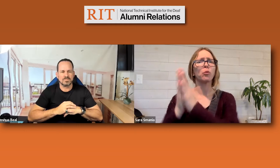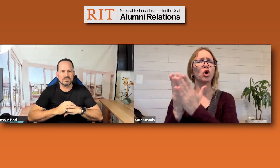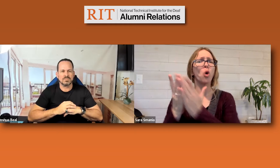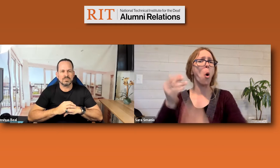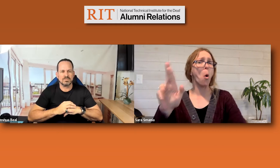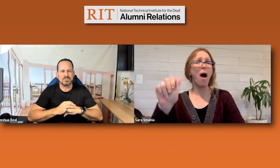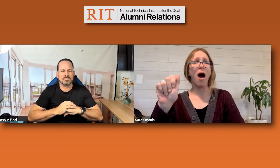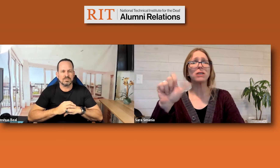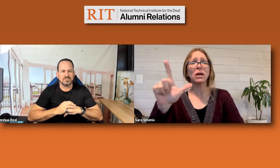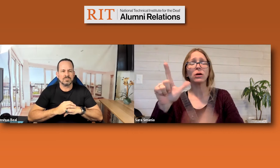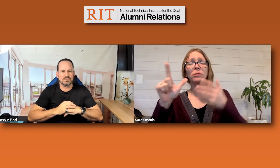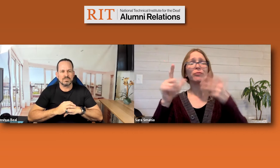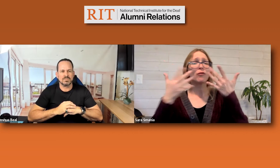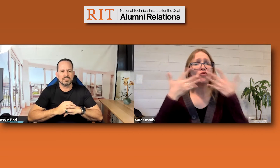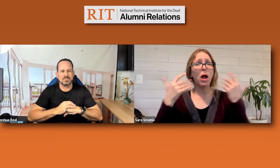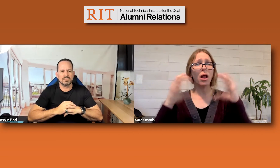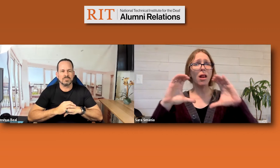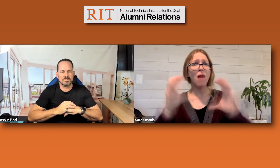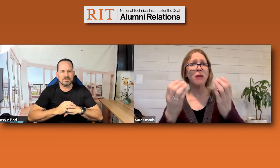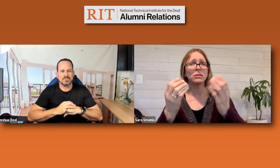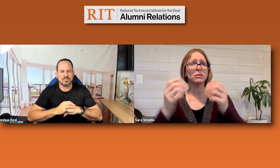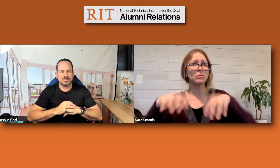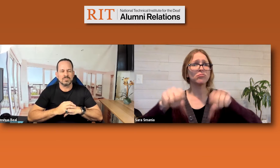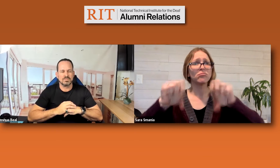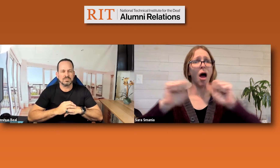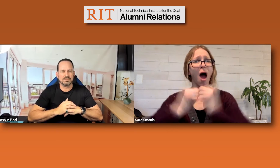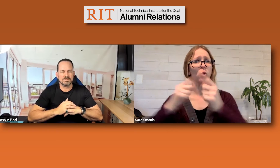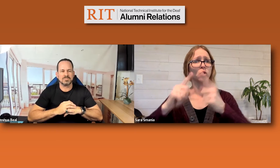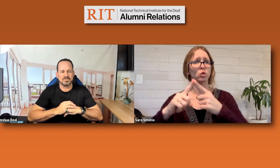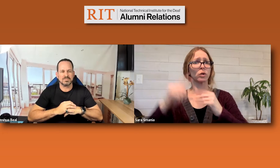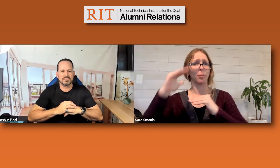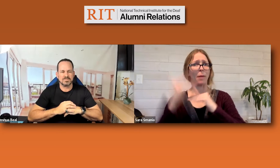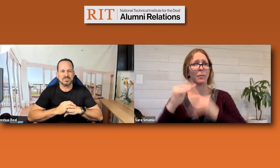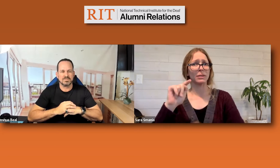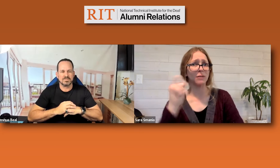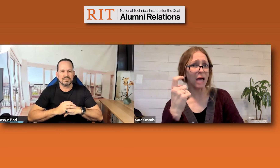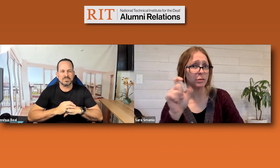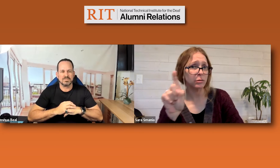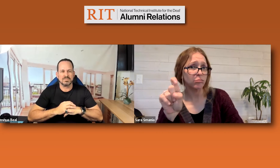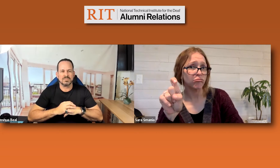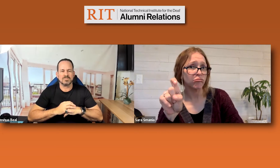"of tax code books that are Deaf-friendly or ASL-friendly